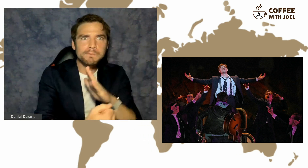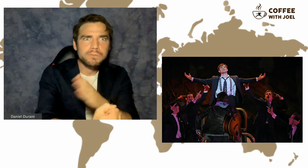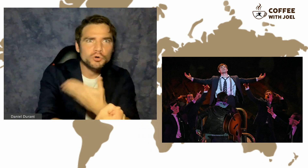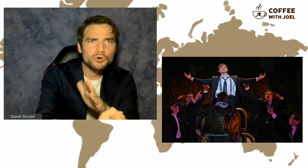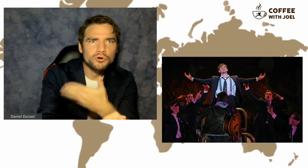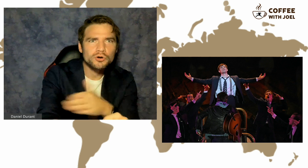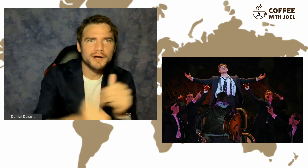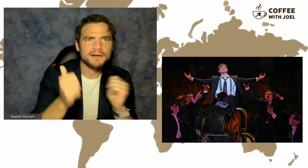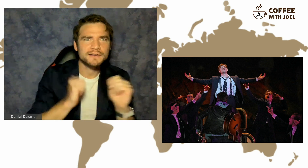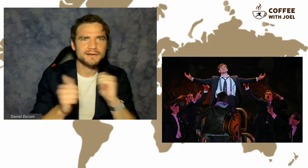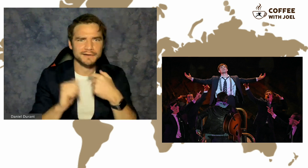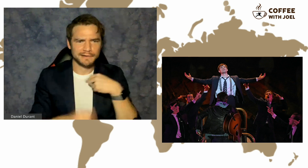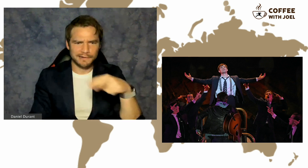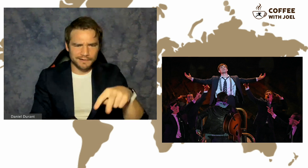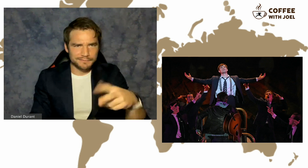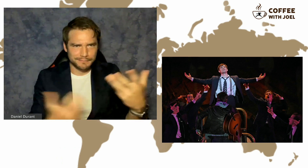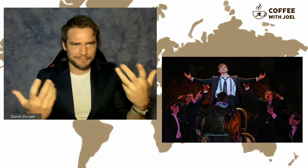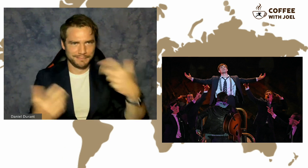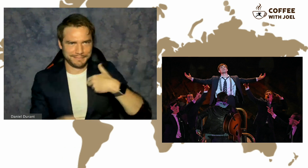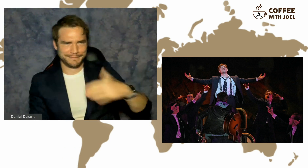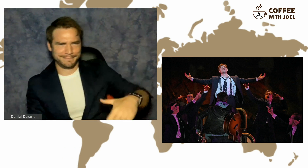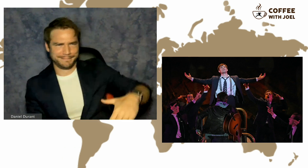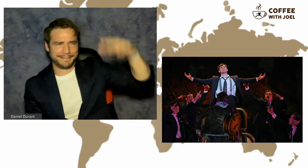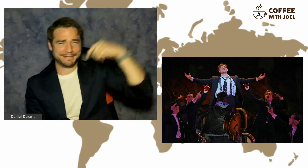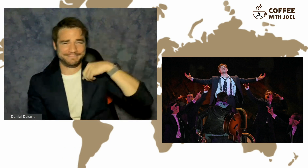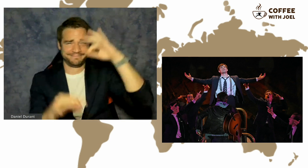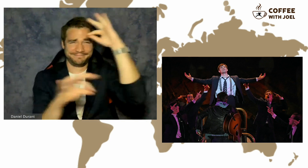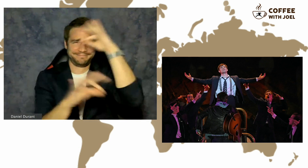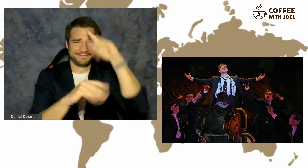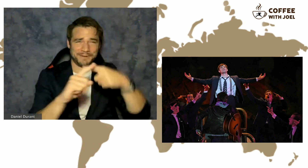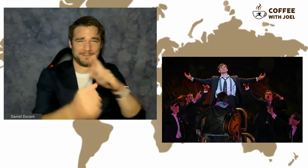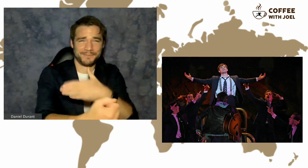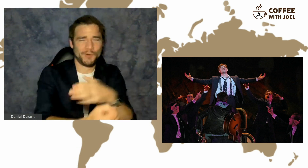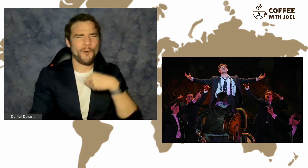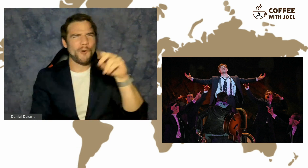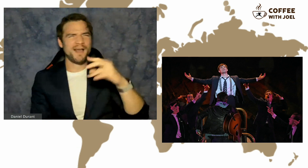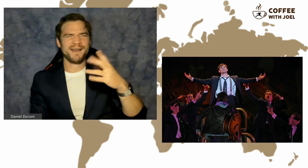Spring Awakening is a musical? Growing up, I was clueless about music.